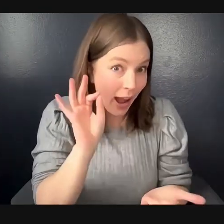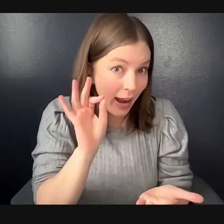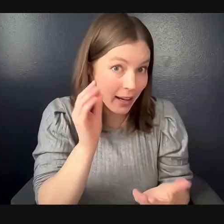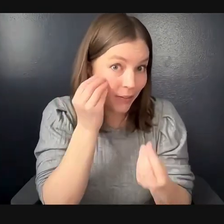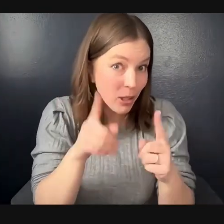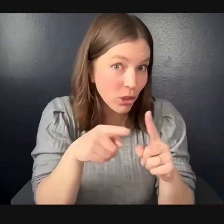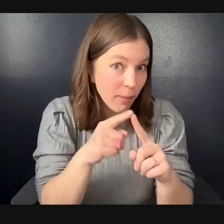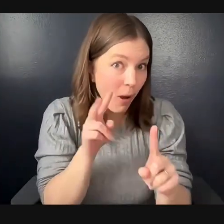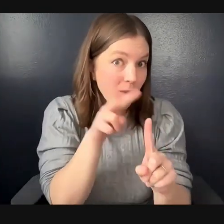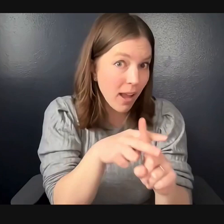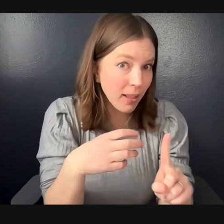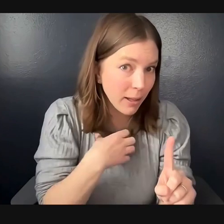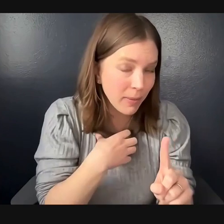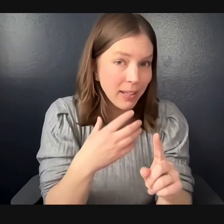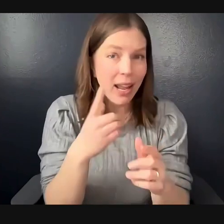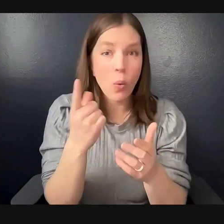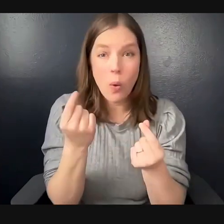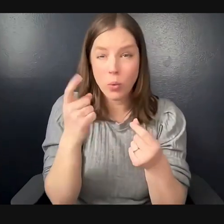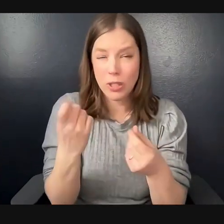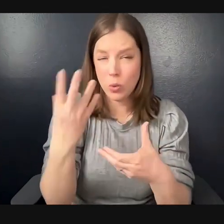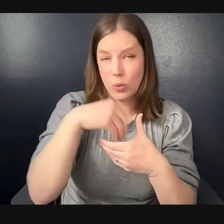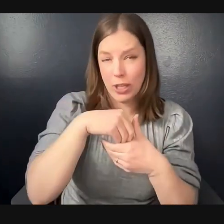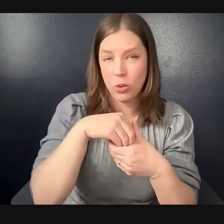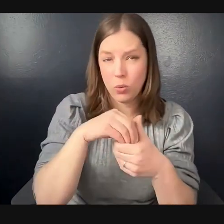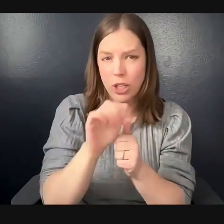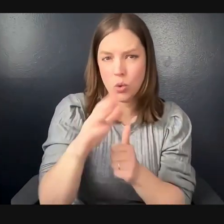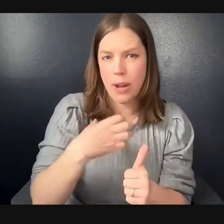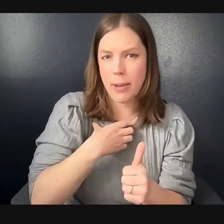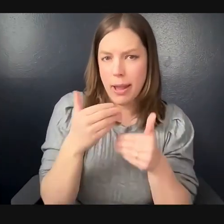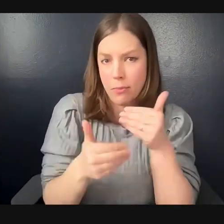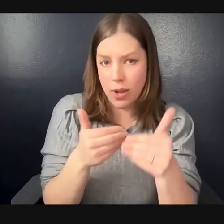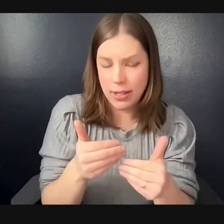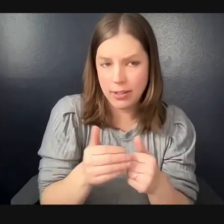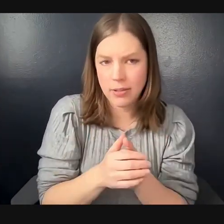You know where to go find information about filing an internal grievance,